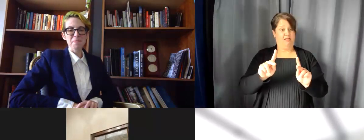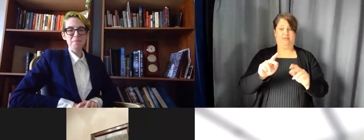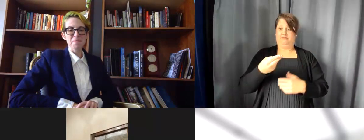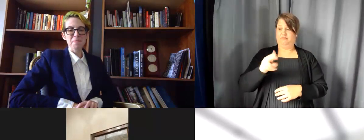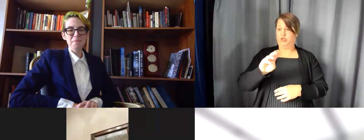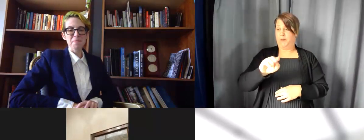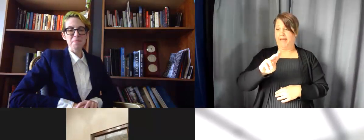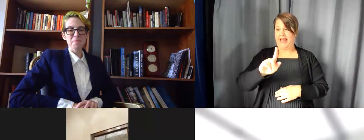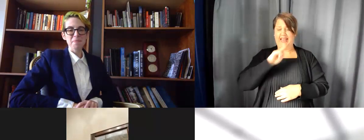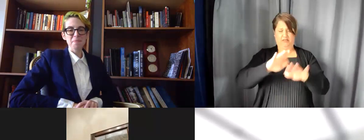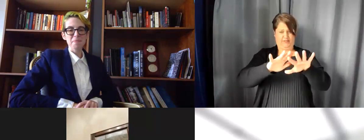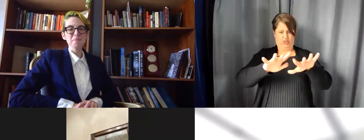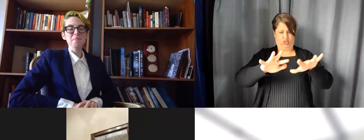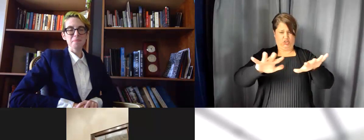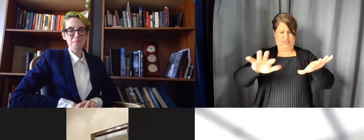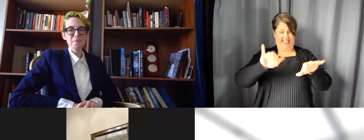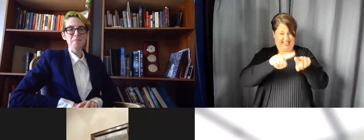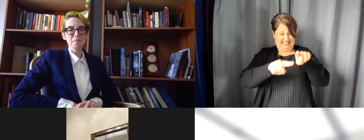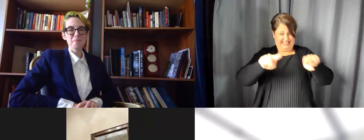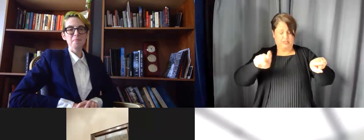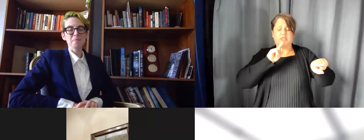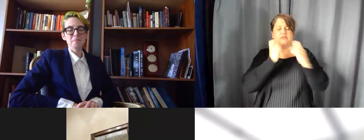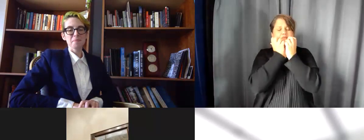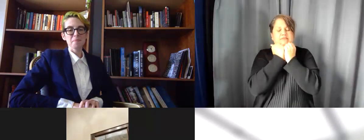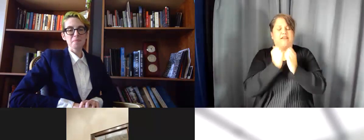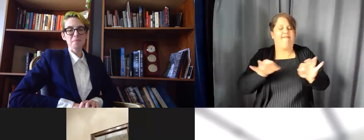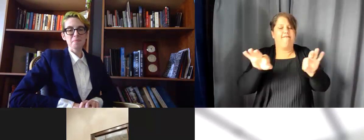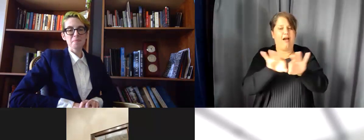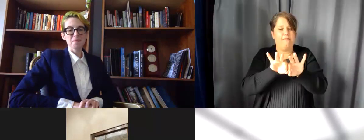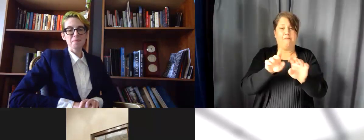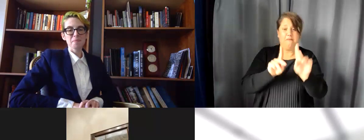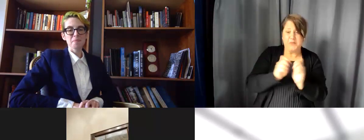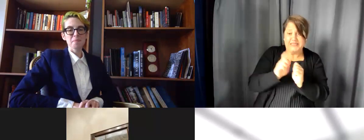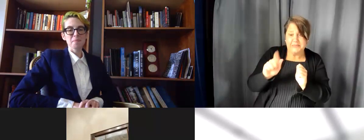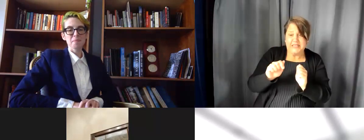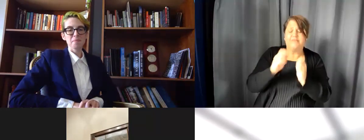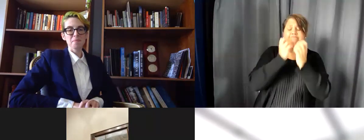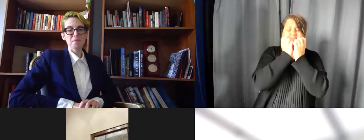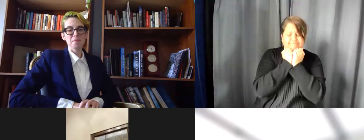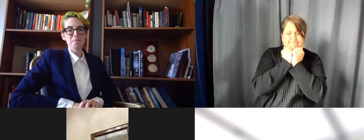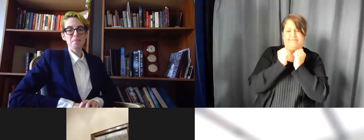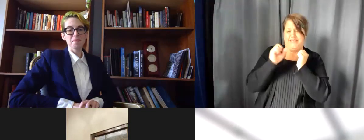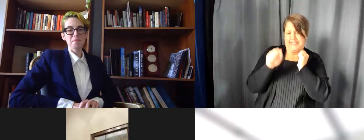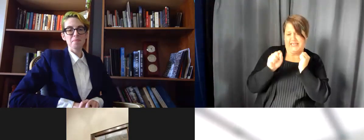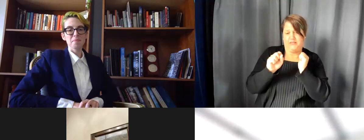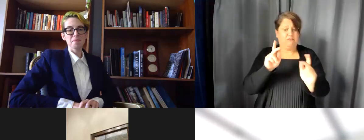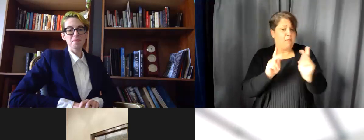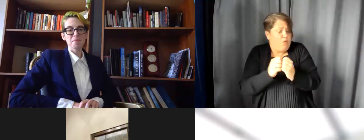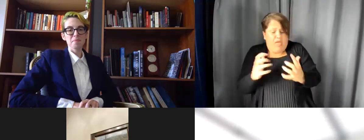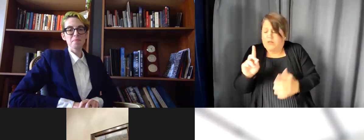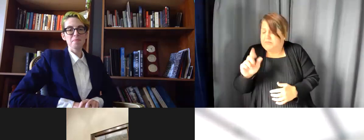Jordan Radford: is valuable people with disabilities are valuable. People without disabilities are valuable.